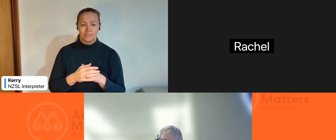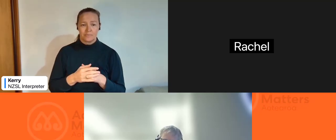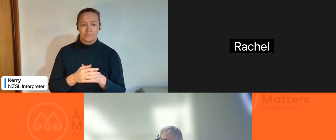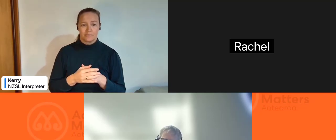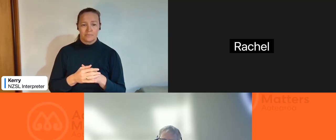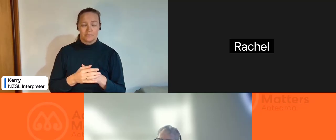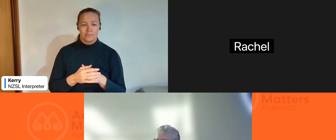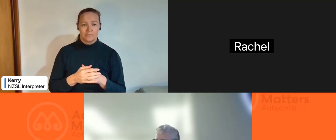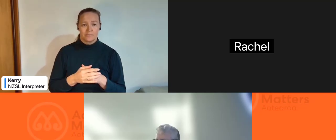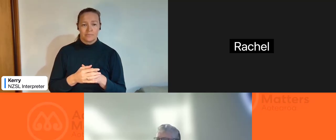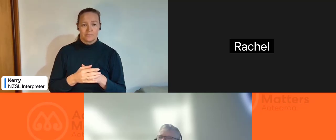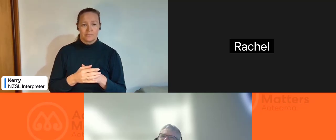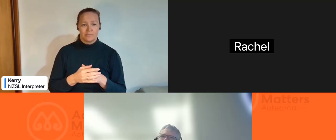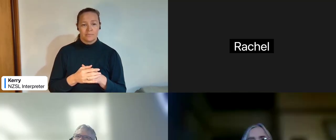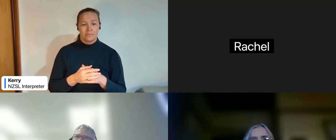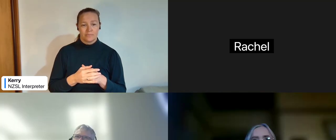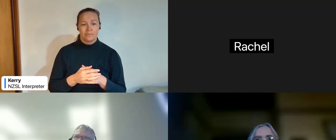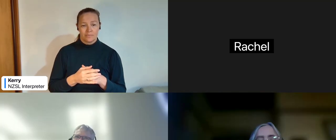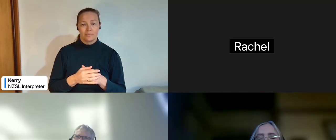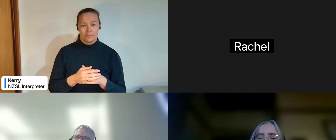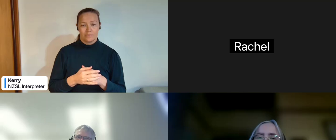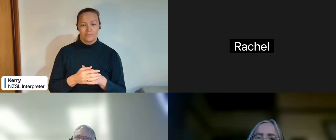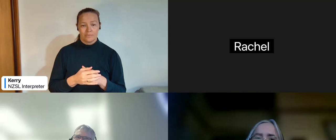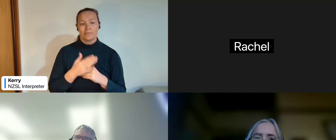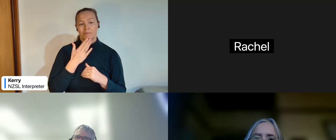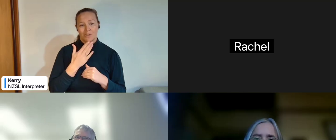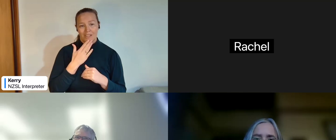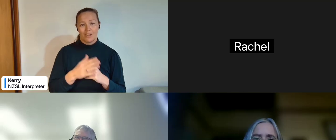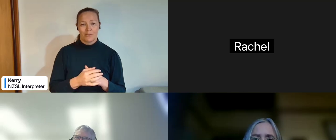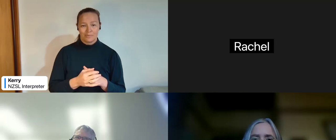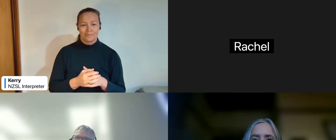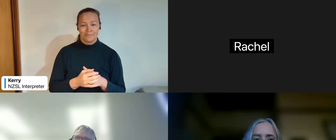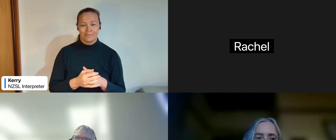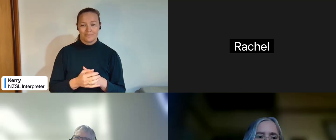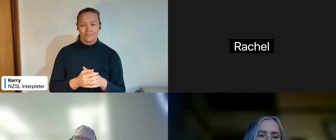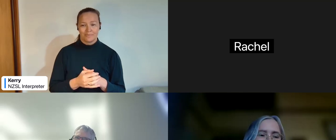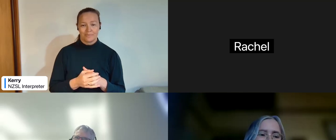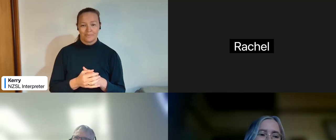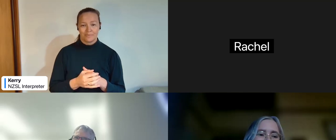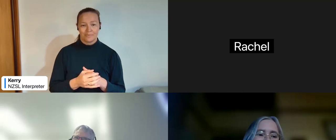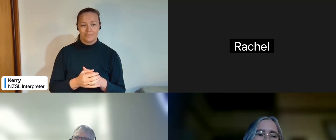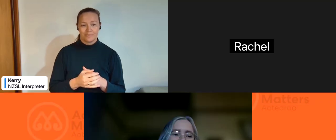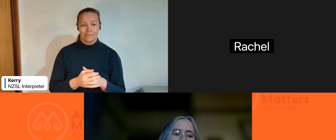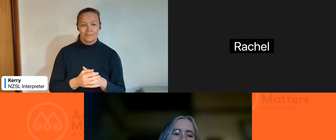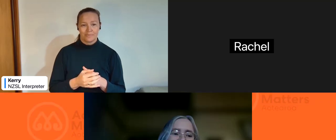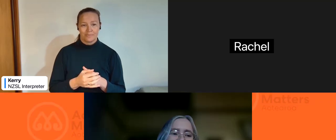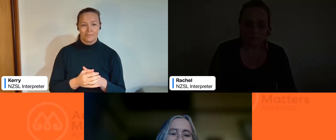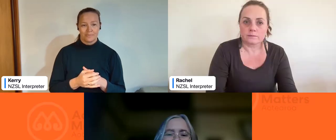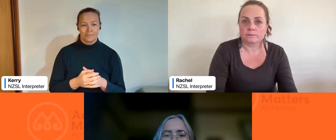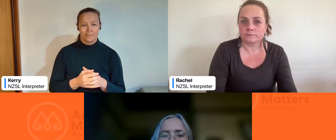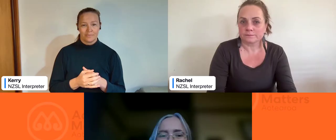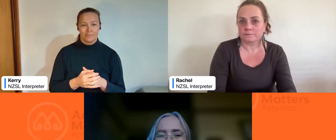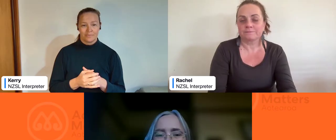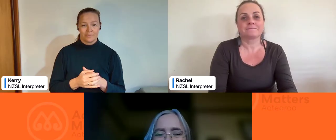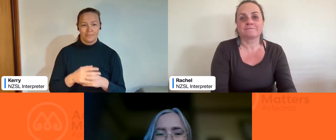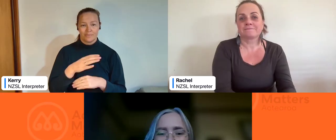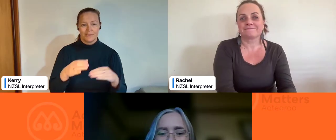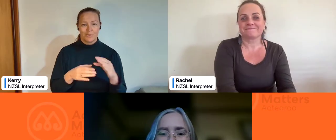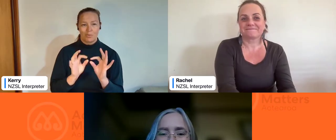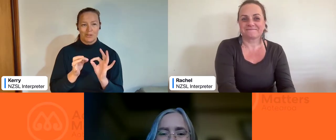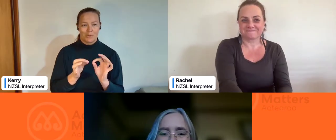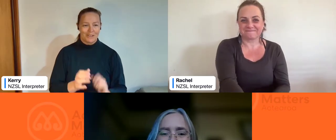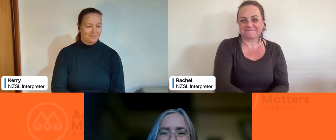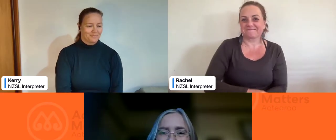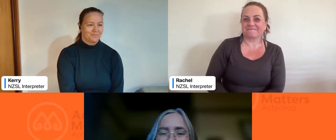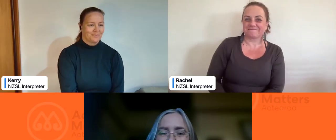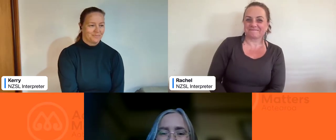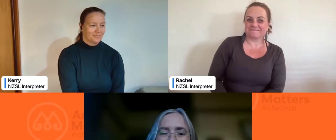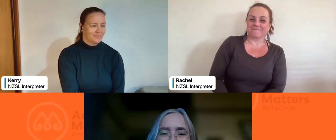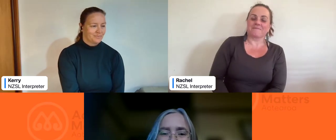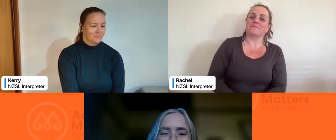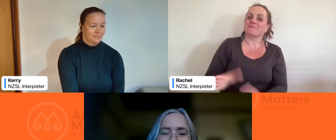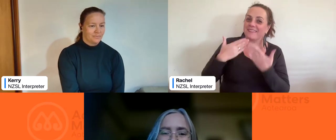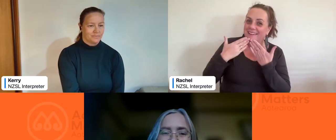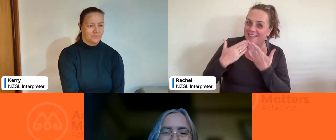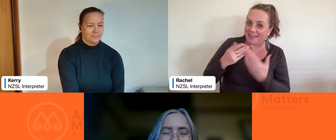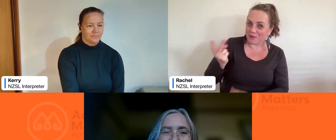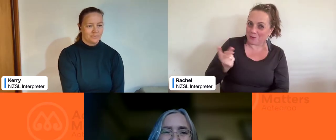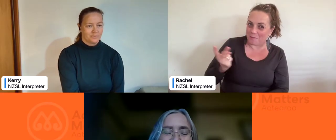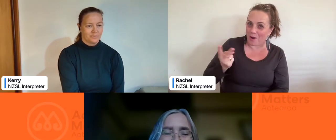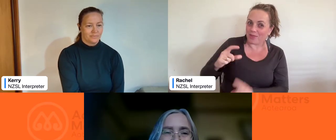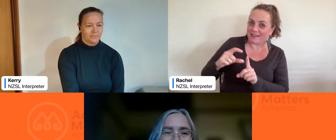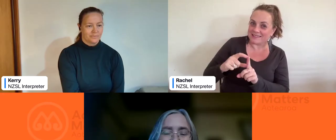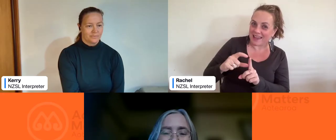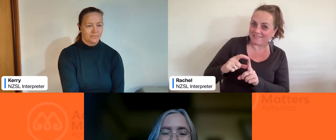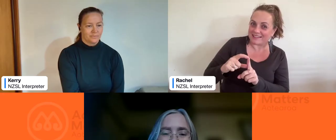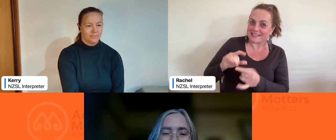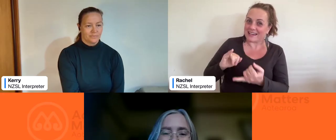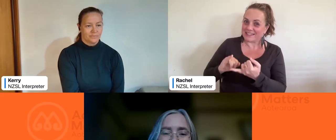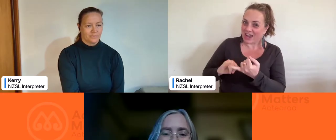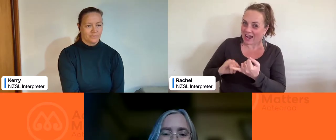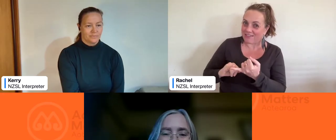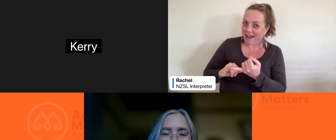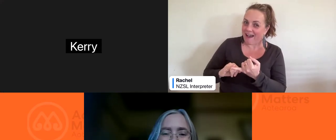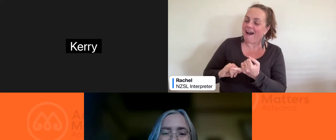so yeah. So thank you. Thank you so much, David and Shara, for these incredibly important insights